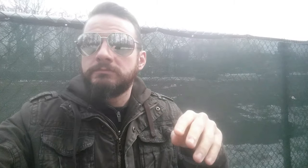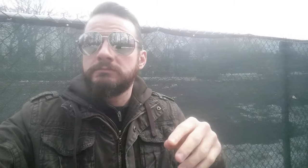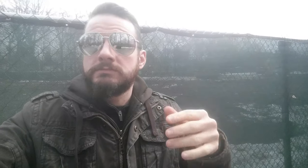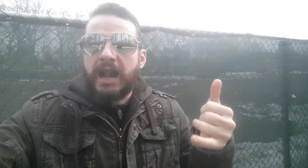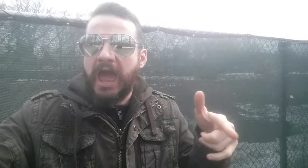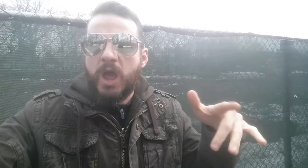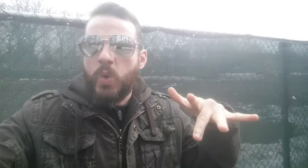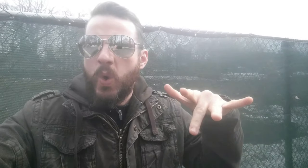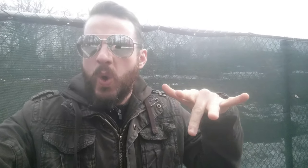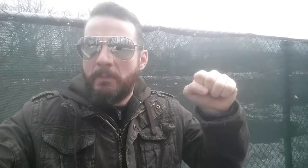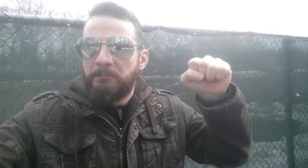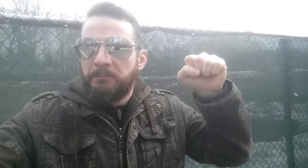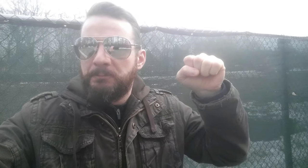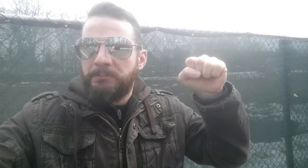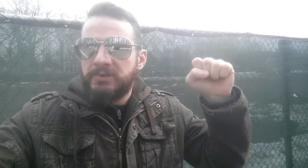Now, it's all gone.